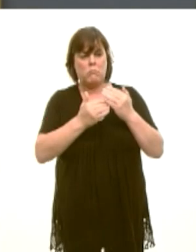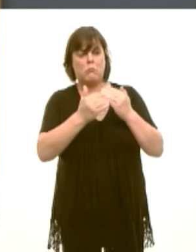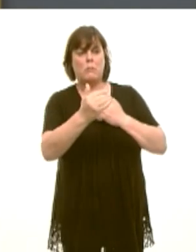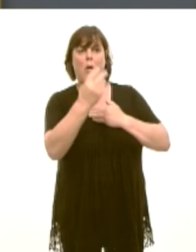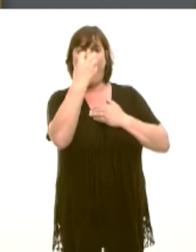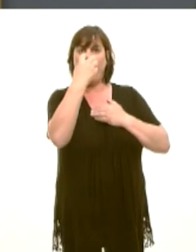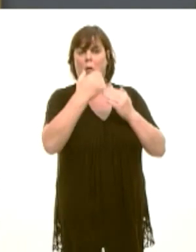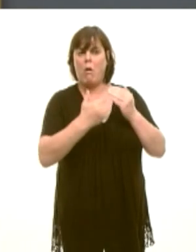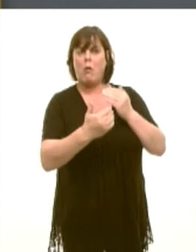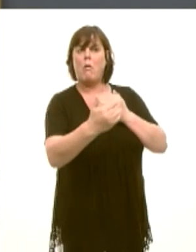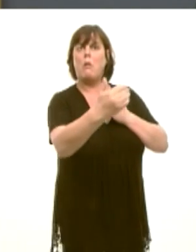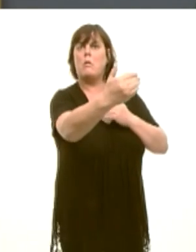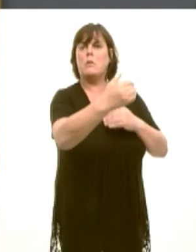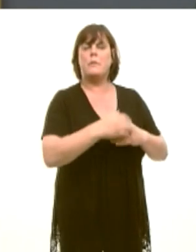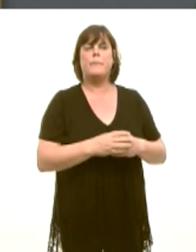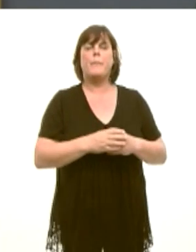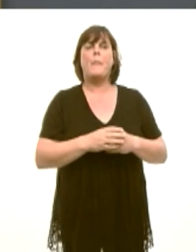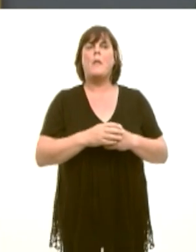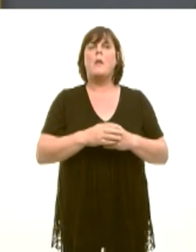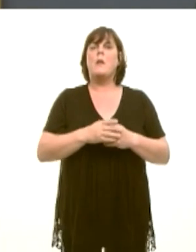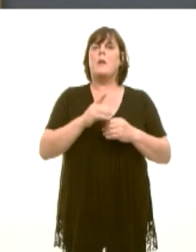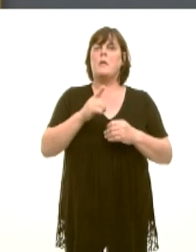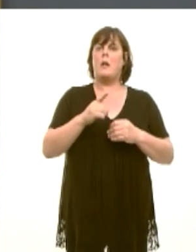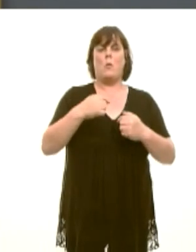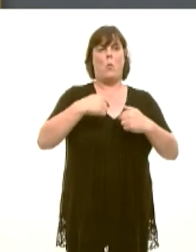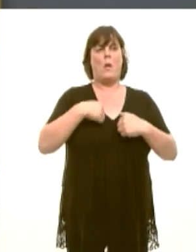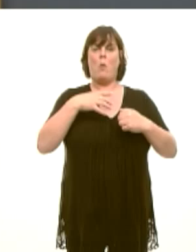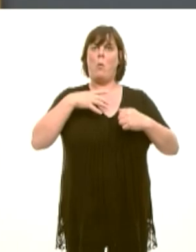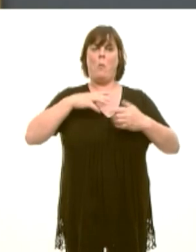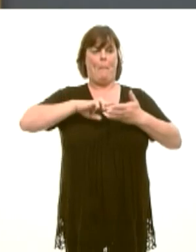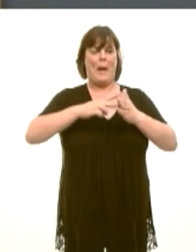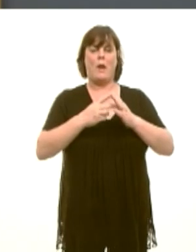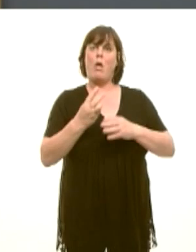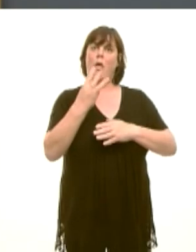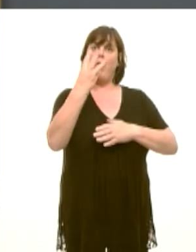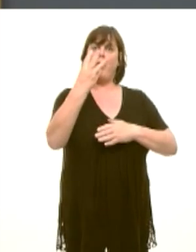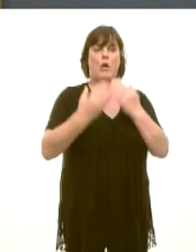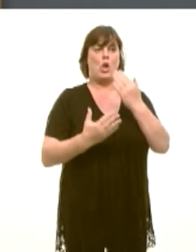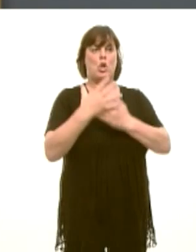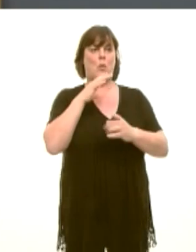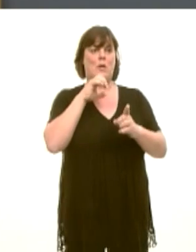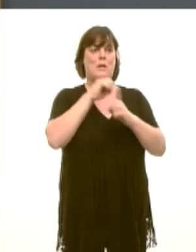announced plans for three new diagnostic centres to complement existing diagnostic capacity